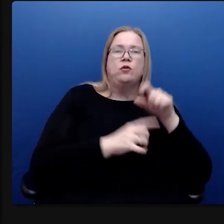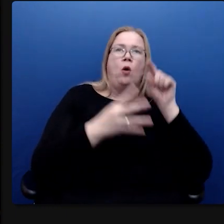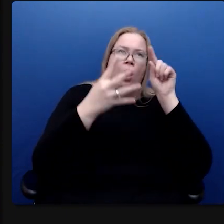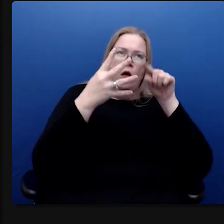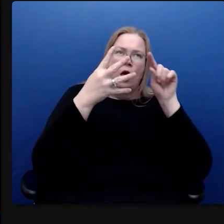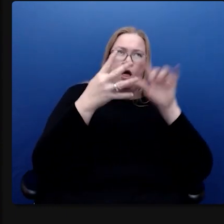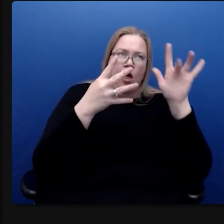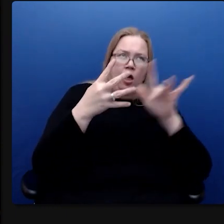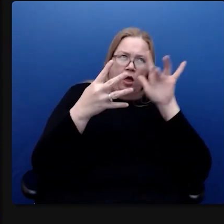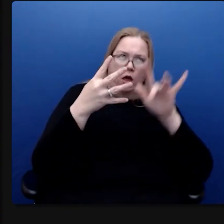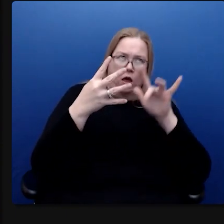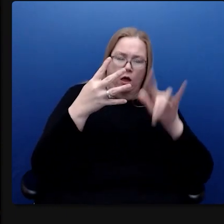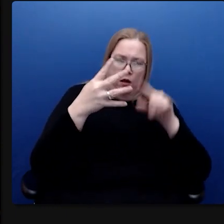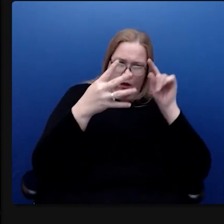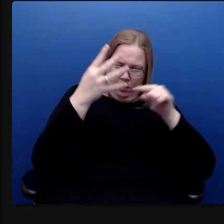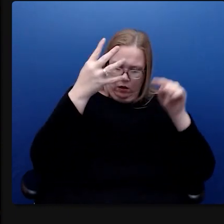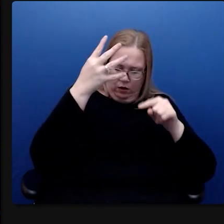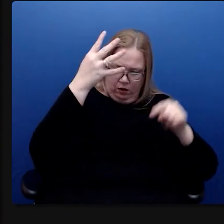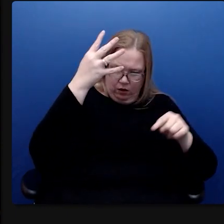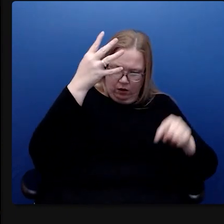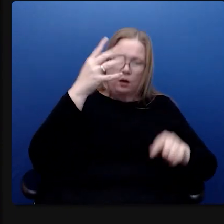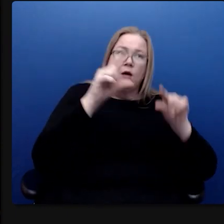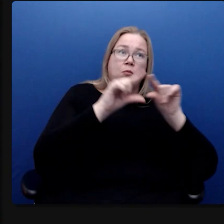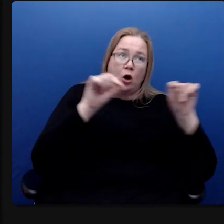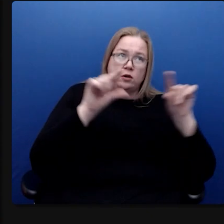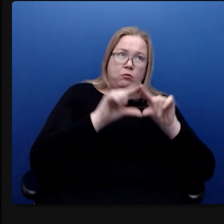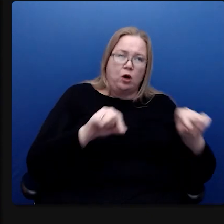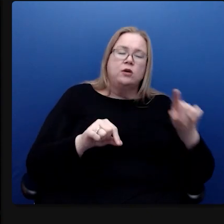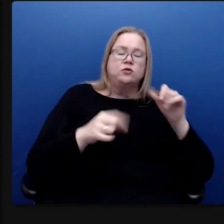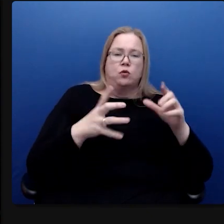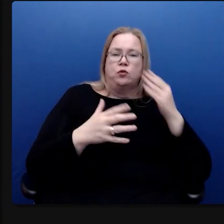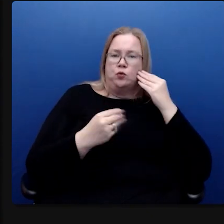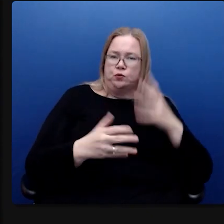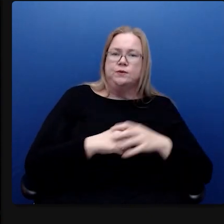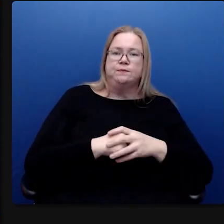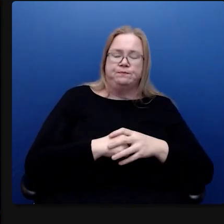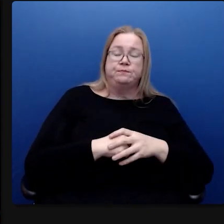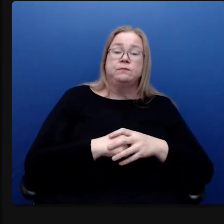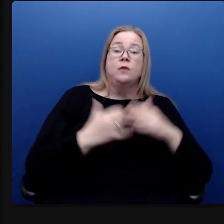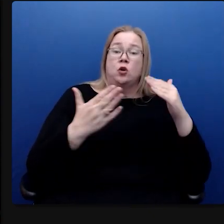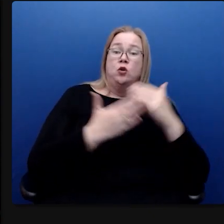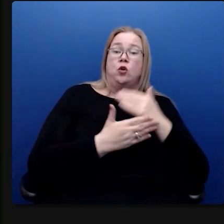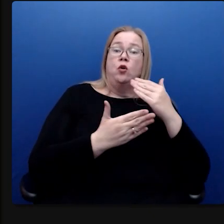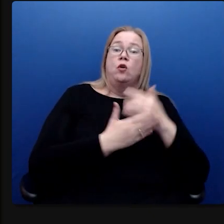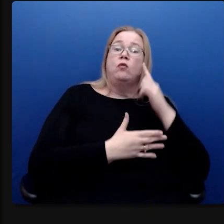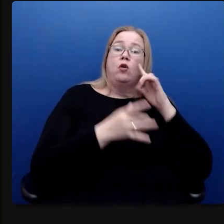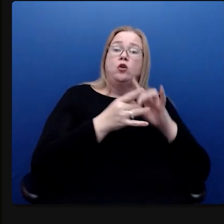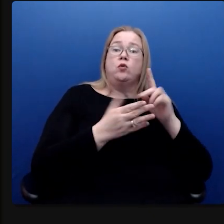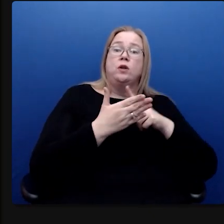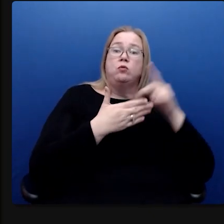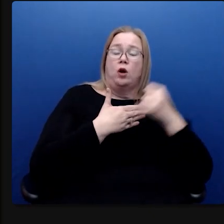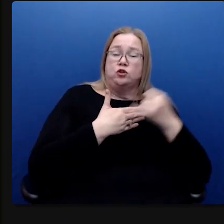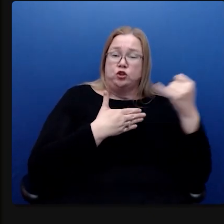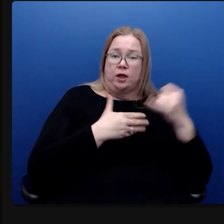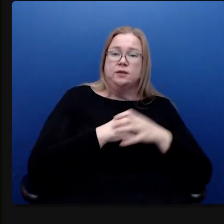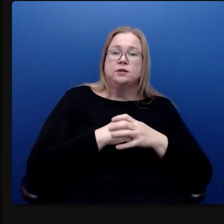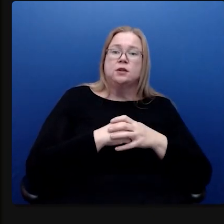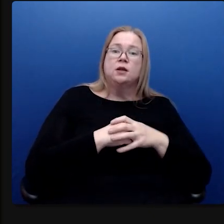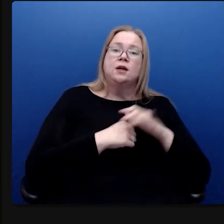as you won't have to scroll through this long list of functions, vars or nums. [David] New for Unity projects,